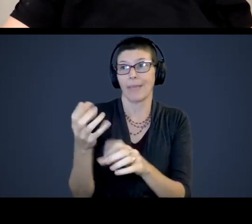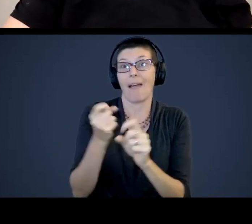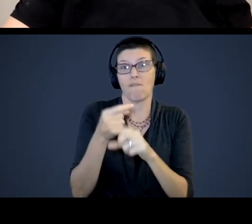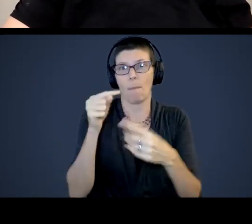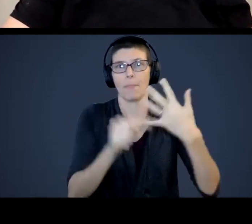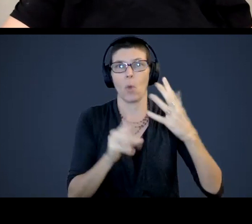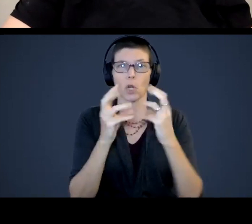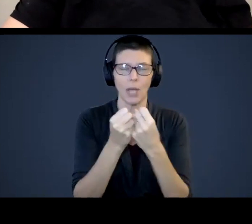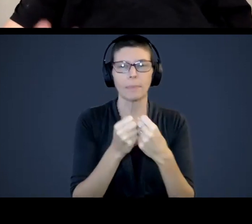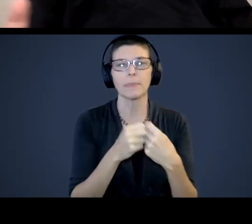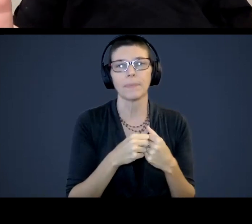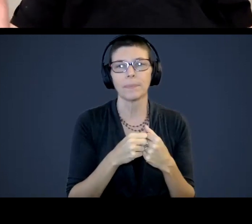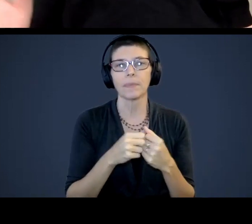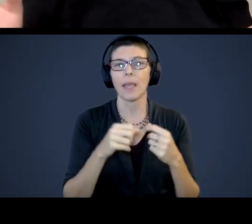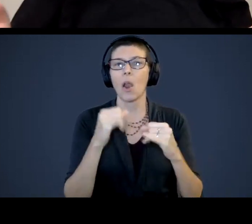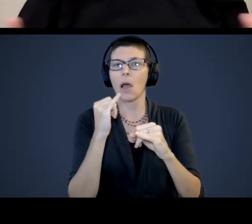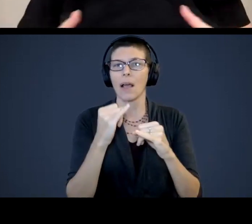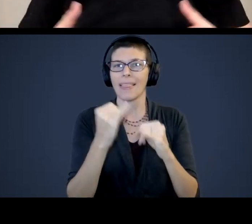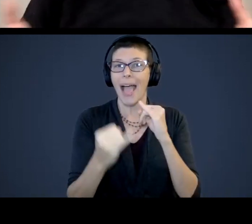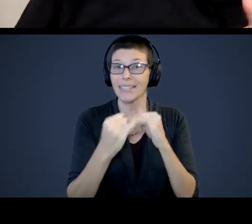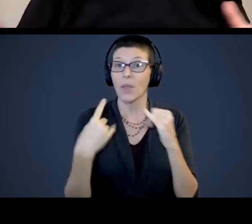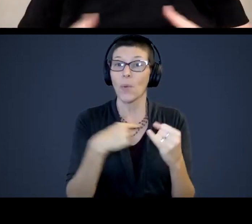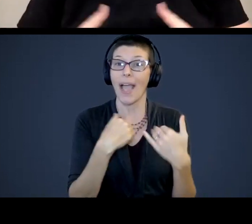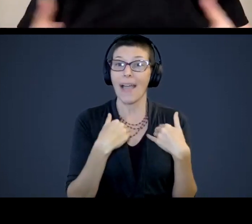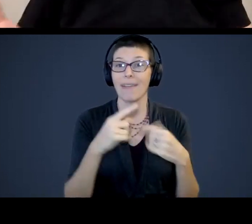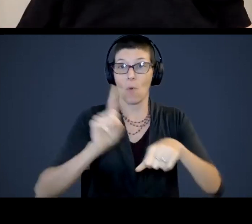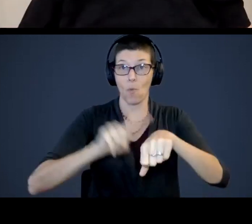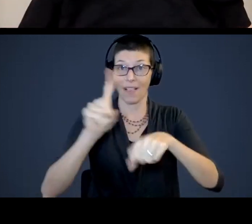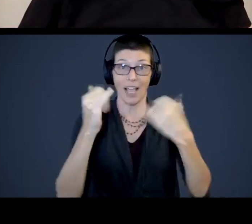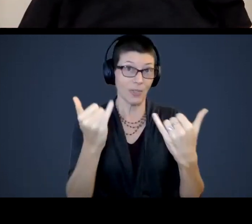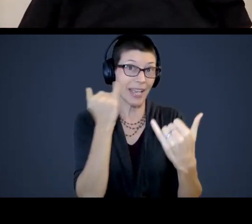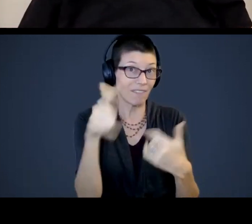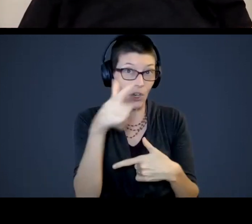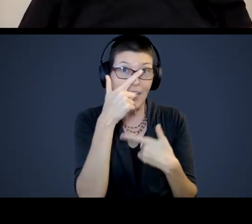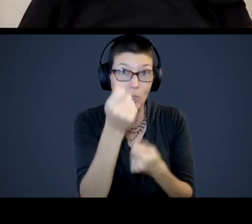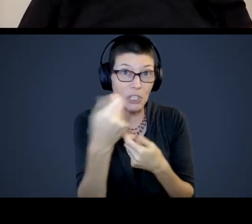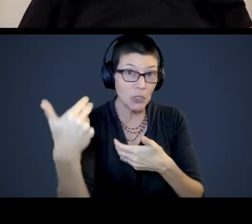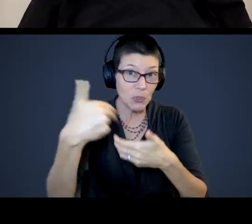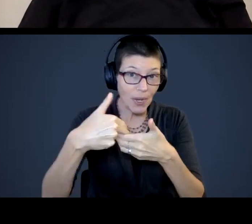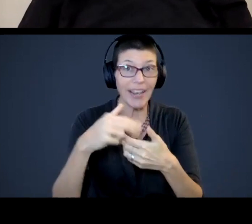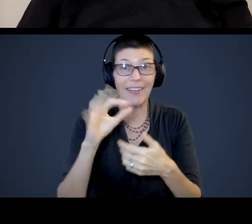And then, lastly, we have at one o'clock today. If you are interested in joining us on Facebook Life,